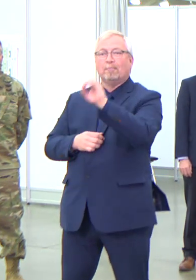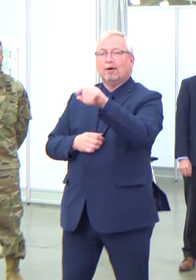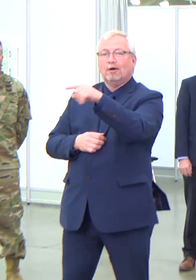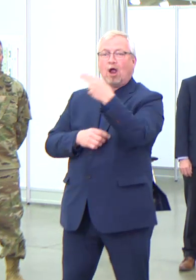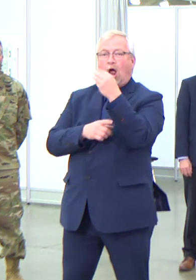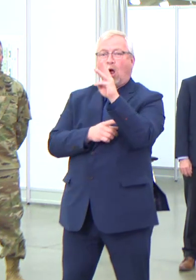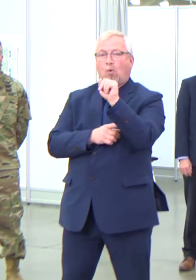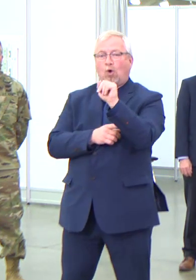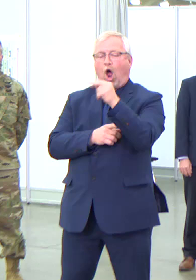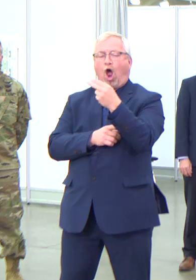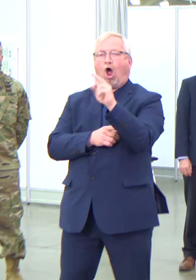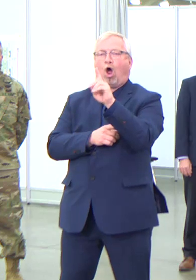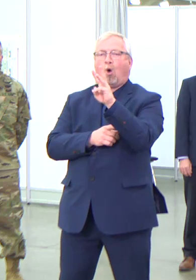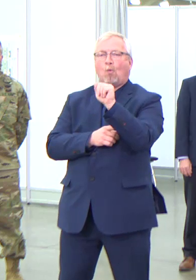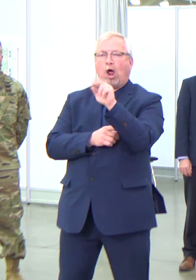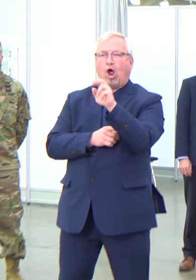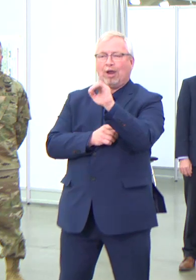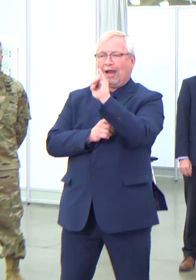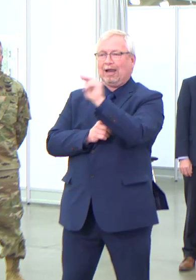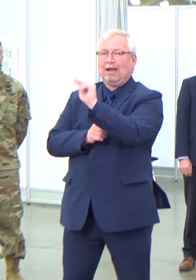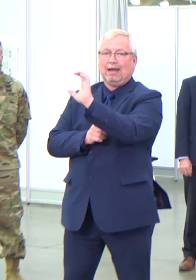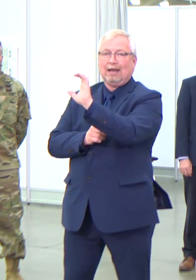Hardwire, Inc., an armor manufacturer